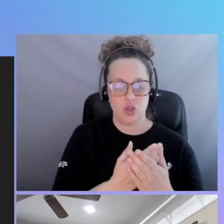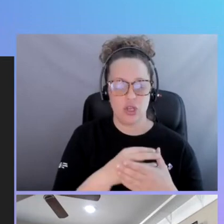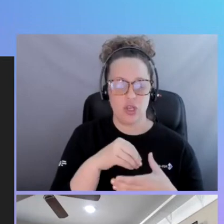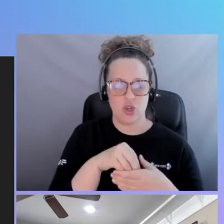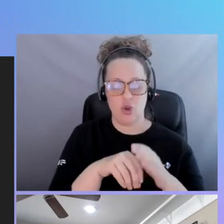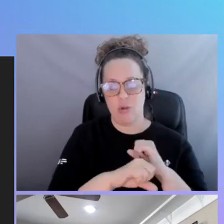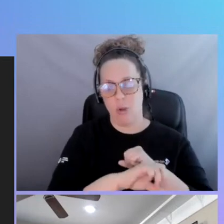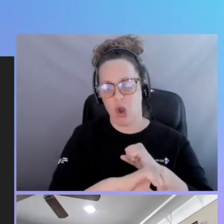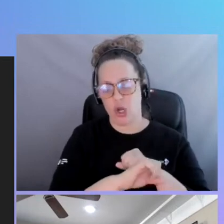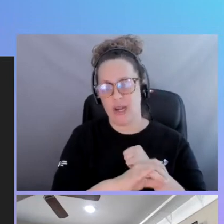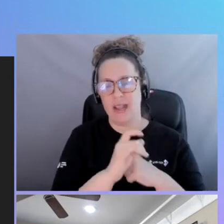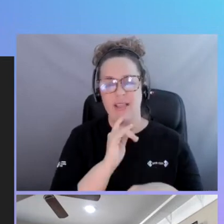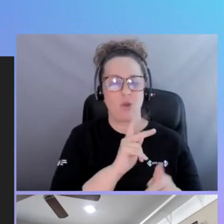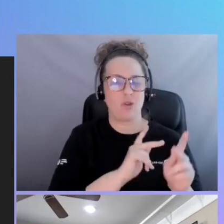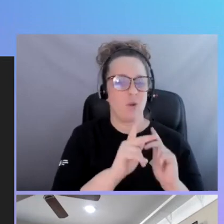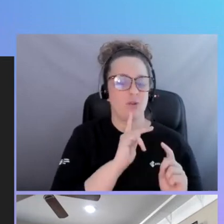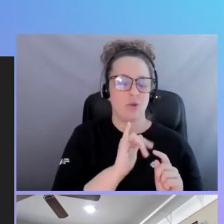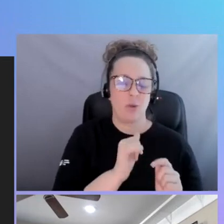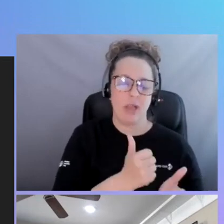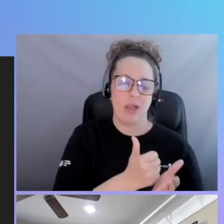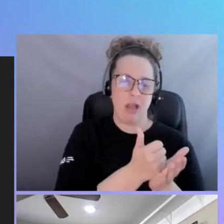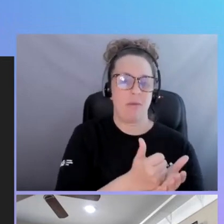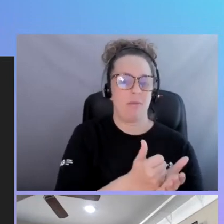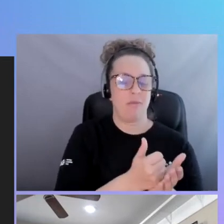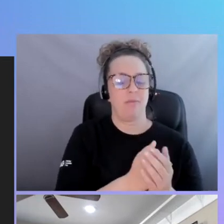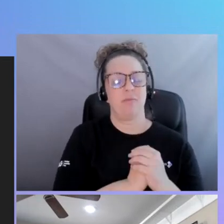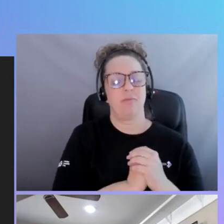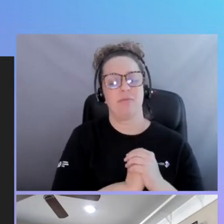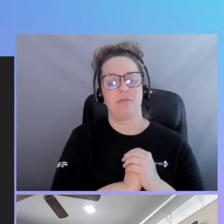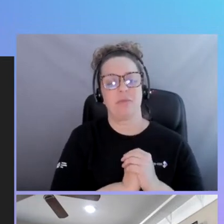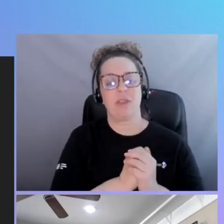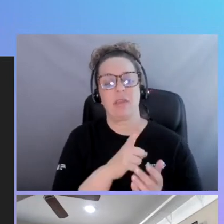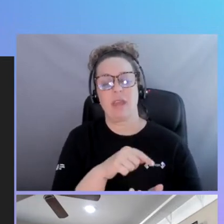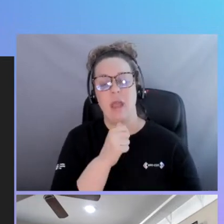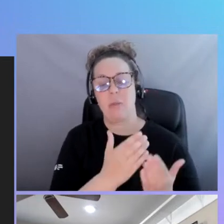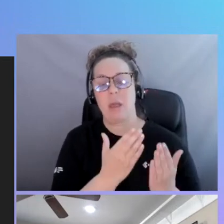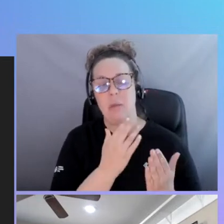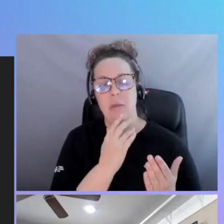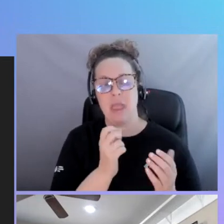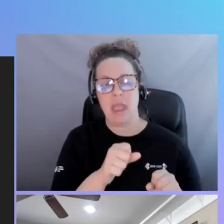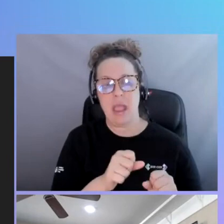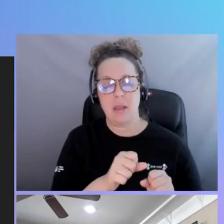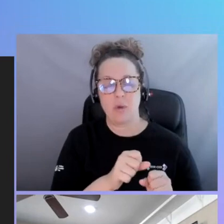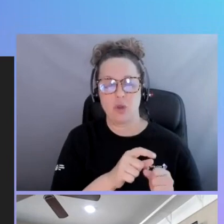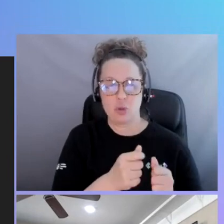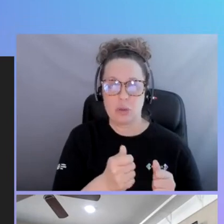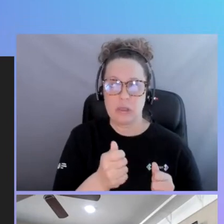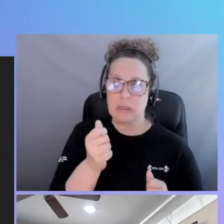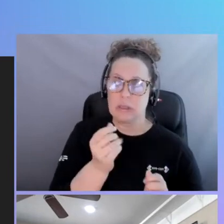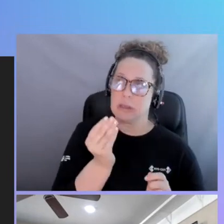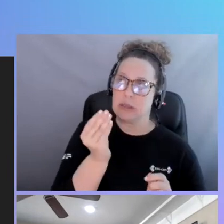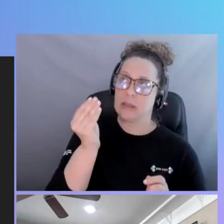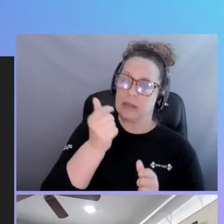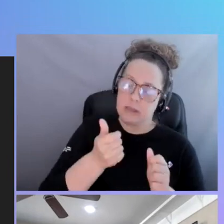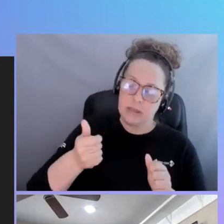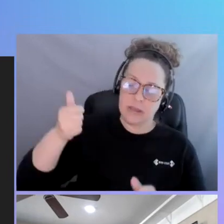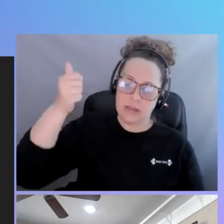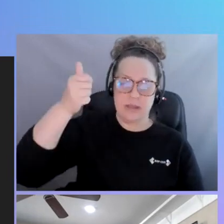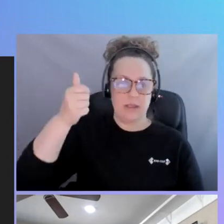marketing. And those folks can really help. They may not be able to get your message all the way to the CEO, but they're an